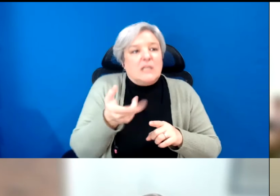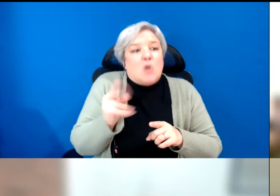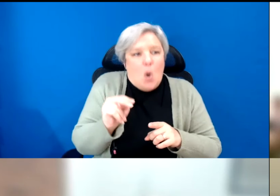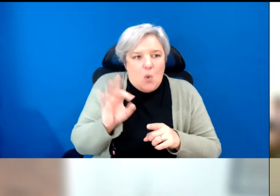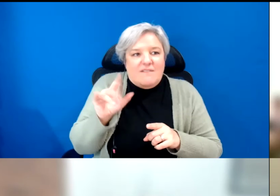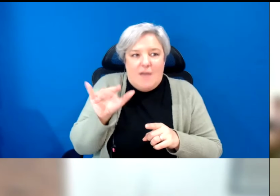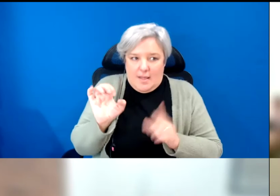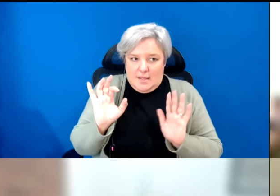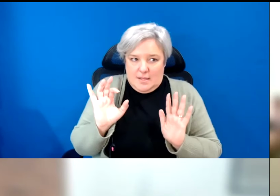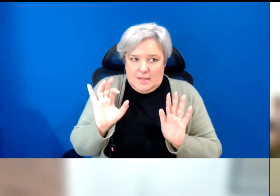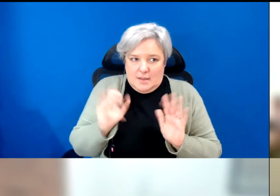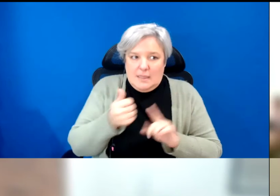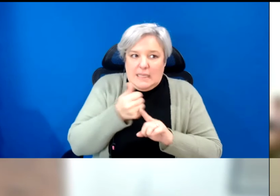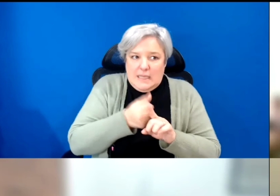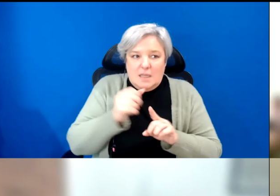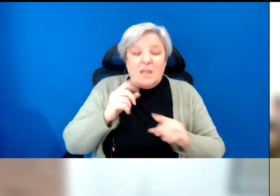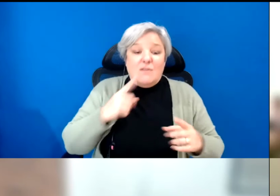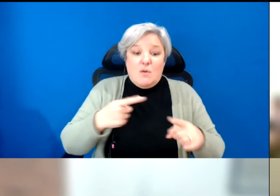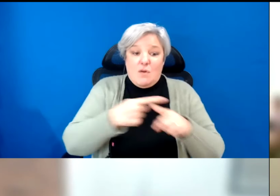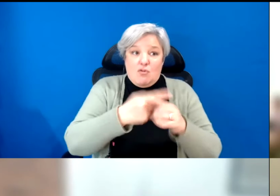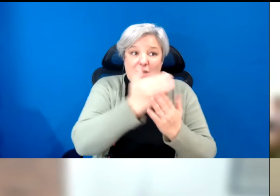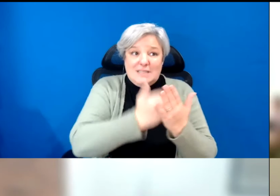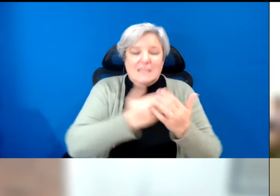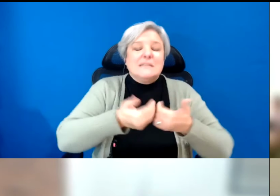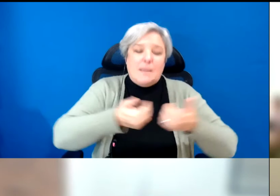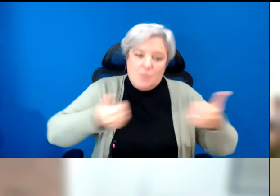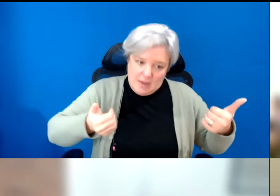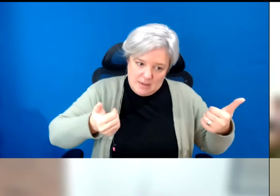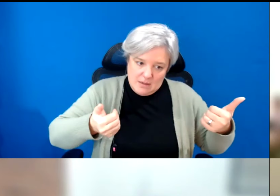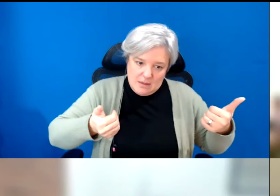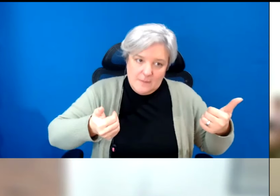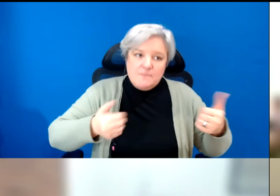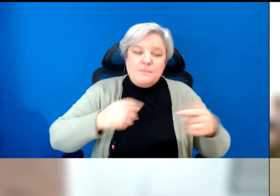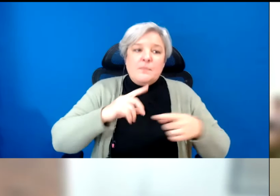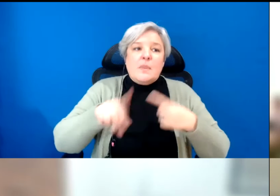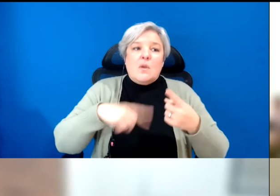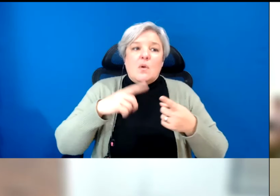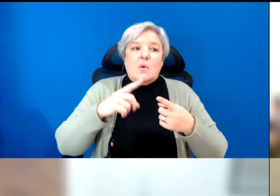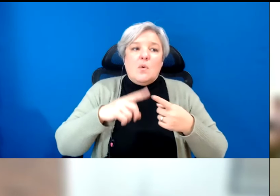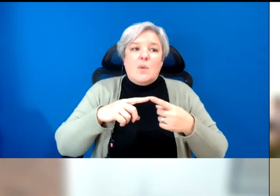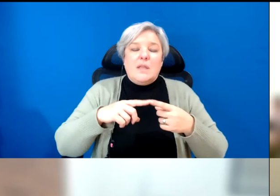So if if you ever cross those two classes, you're going to separate them out when you so you're going to download files